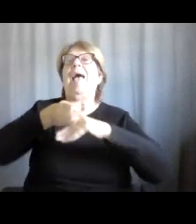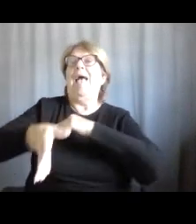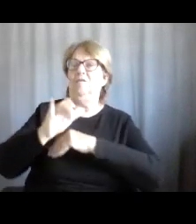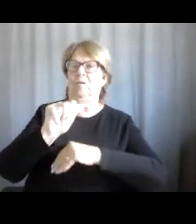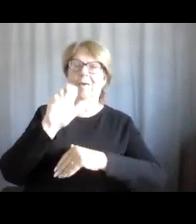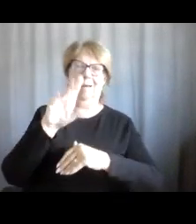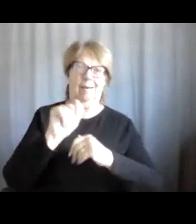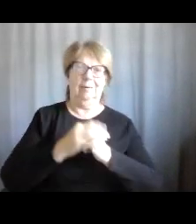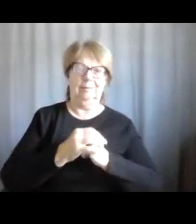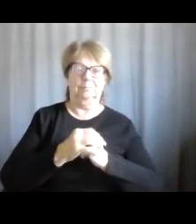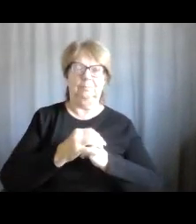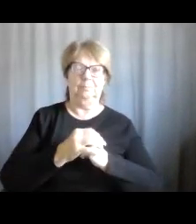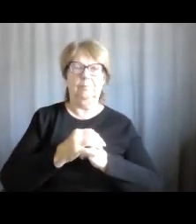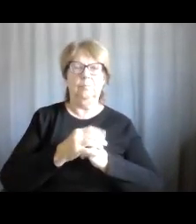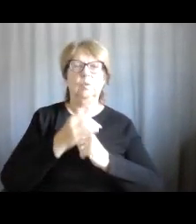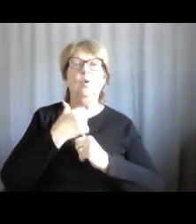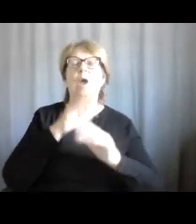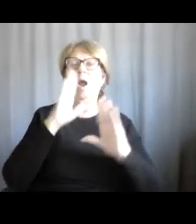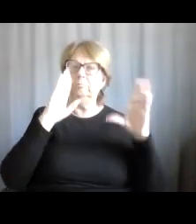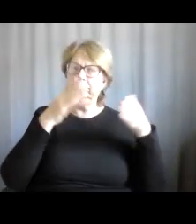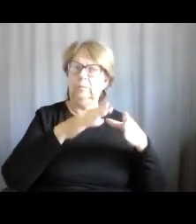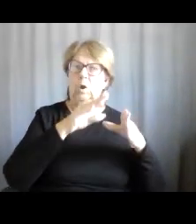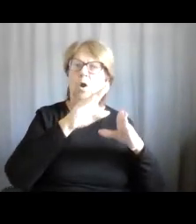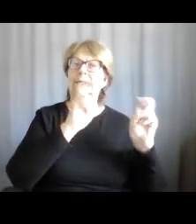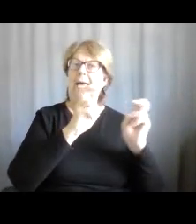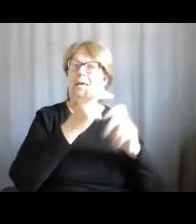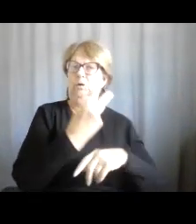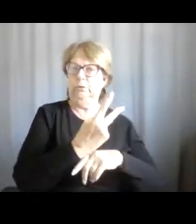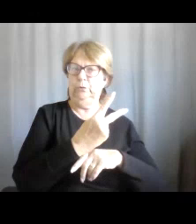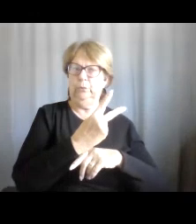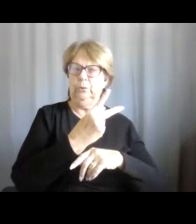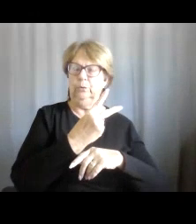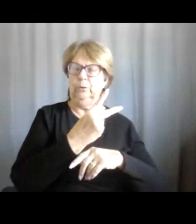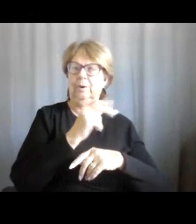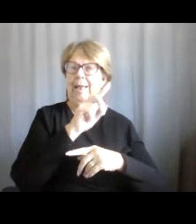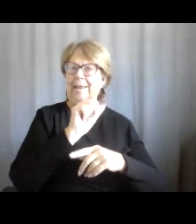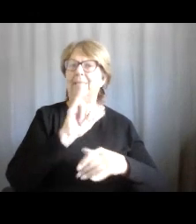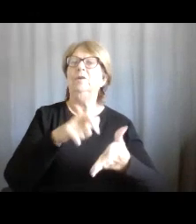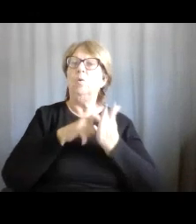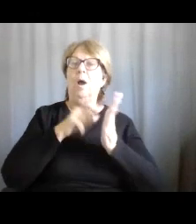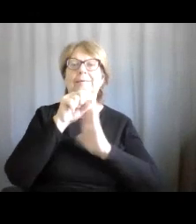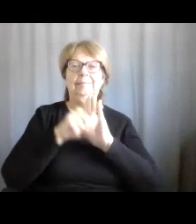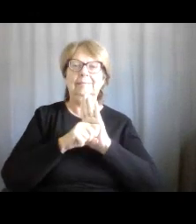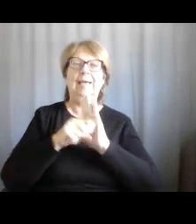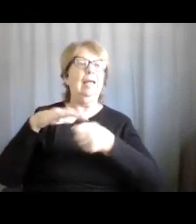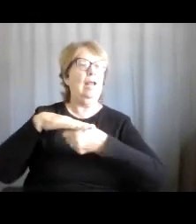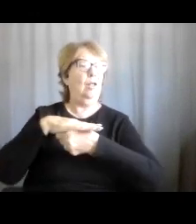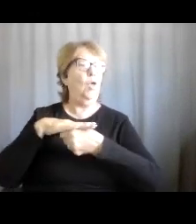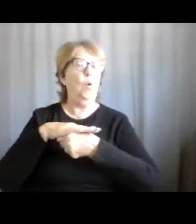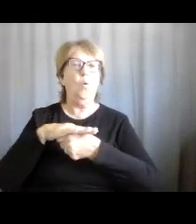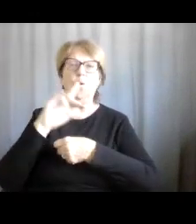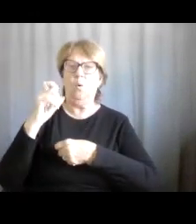[Roby Poche (DES)] We are concerned with Title 2 of the ADA, which requires state and local governments to ensure that their programs,